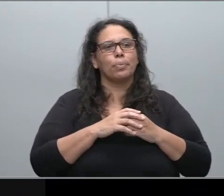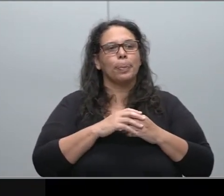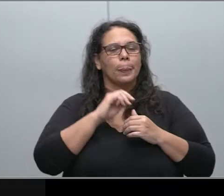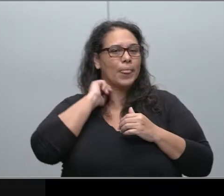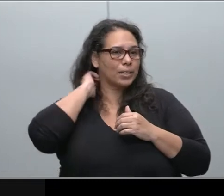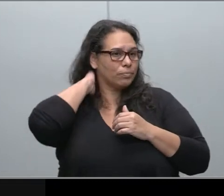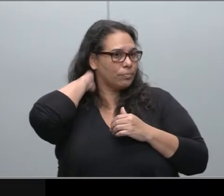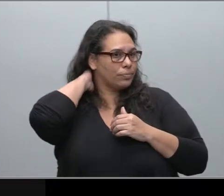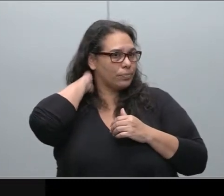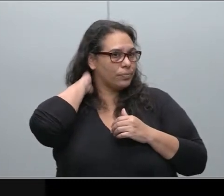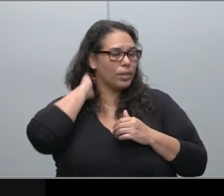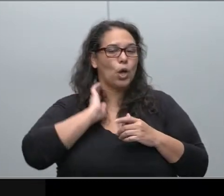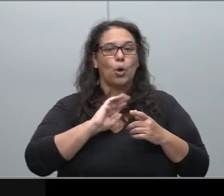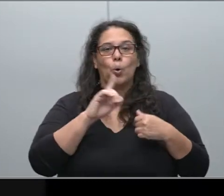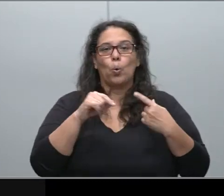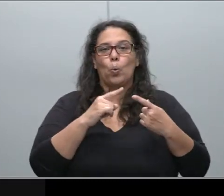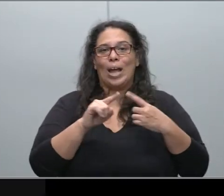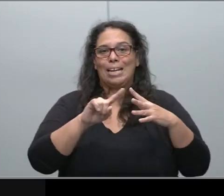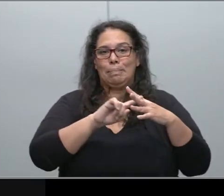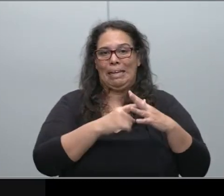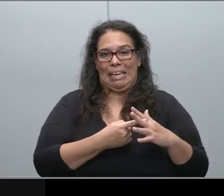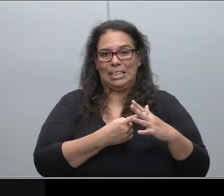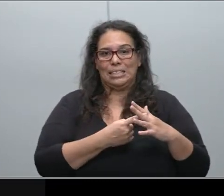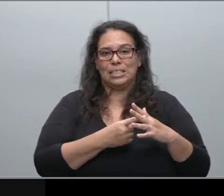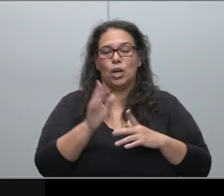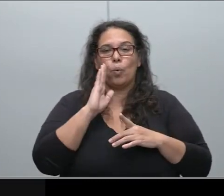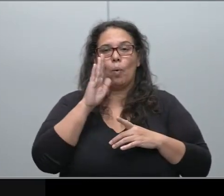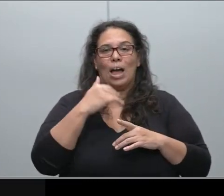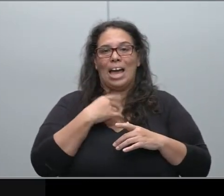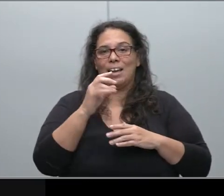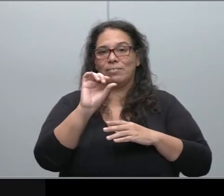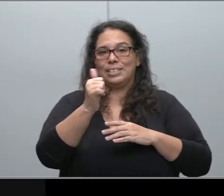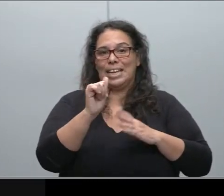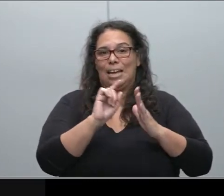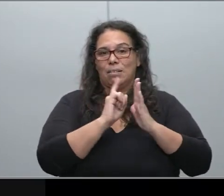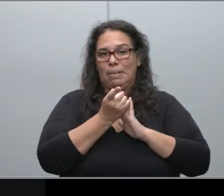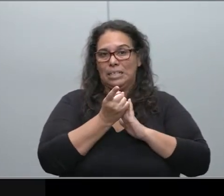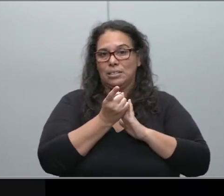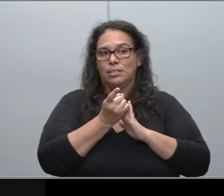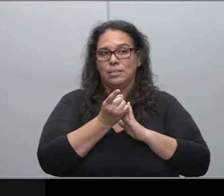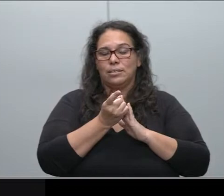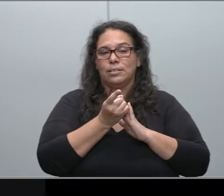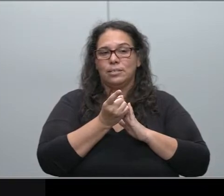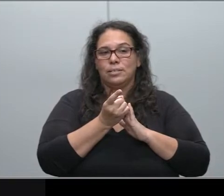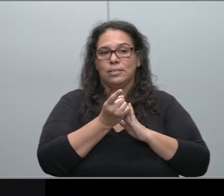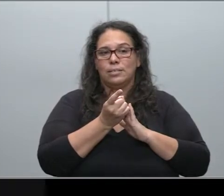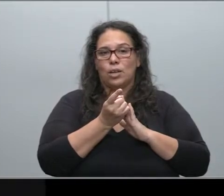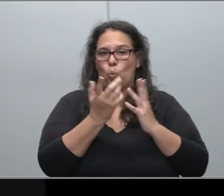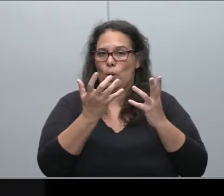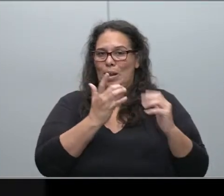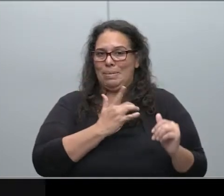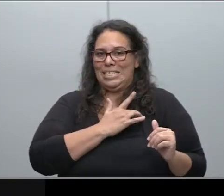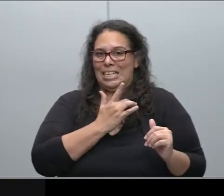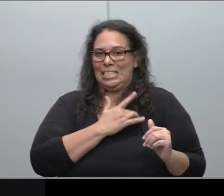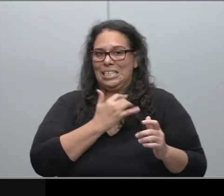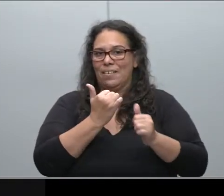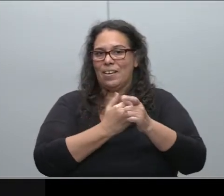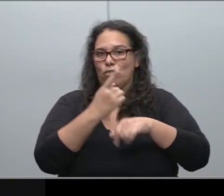on that technical support, you can go ahead and ask. And then also, if you're at home and you're watching this in YouTube and you're not part of the Zoom,